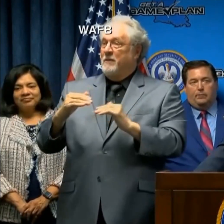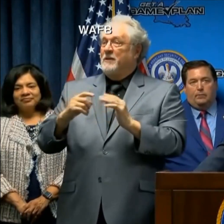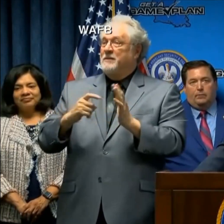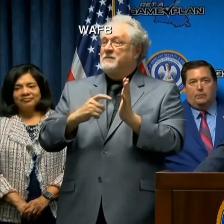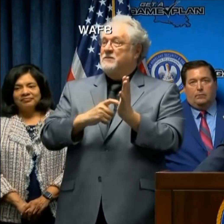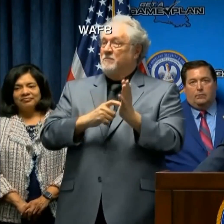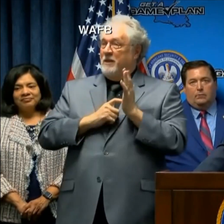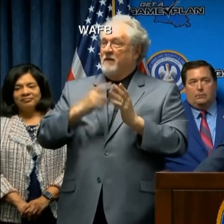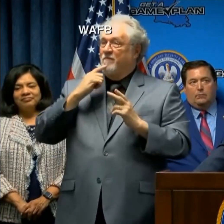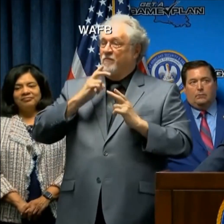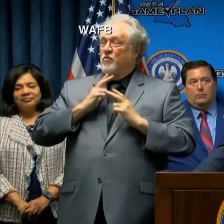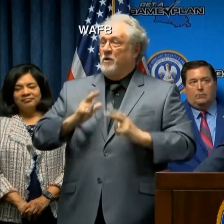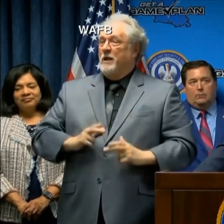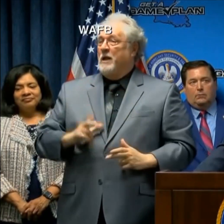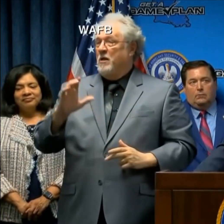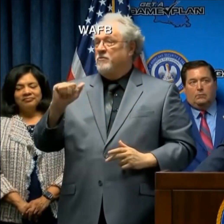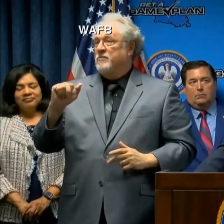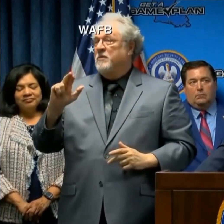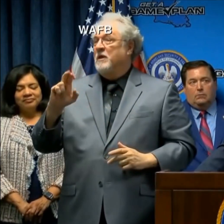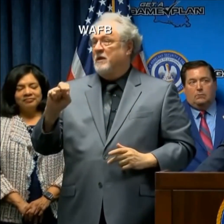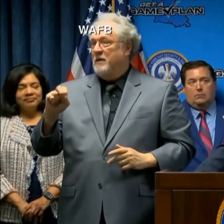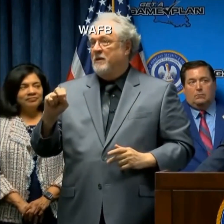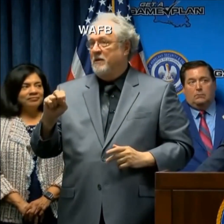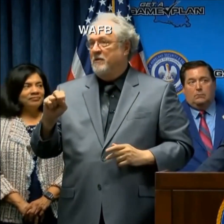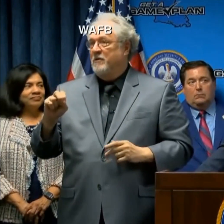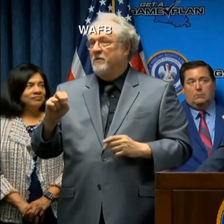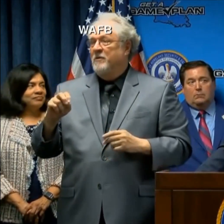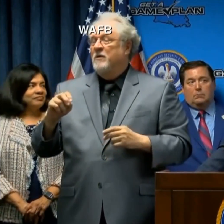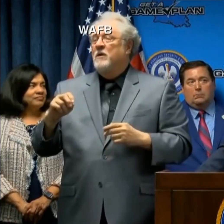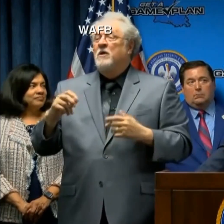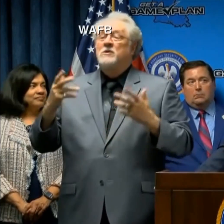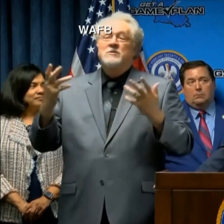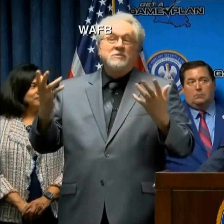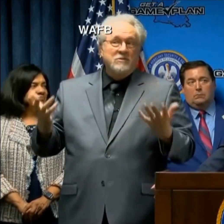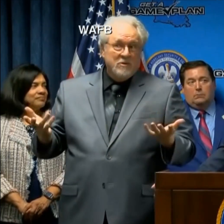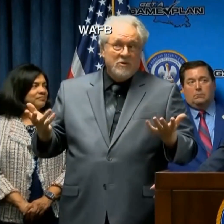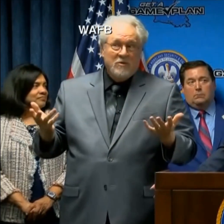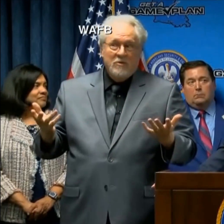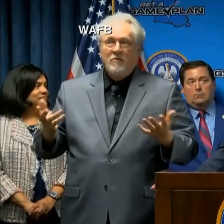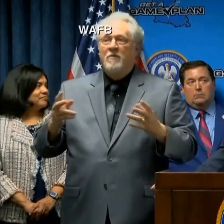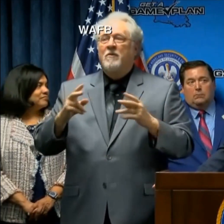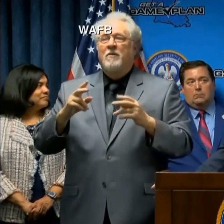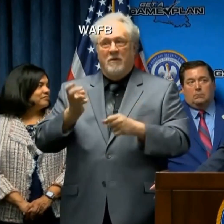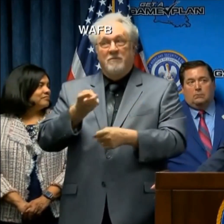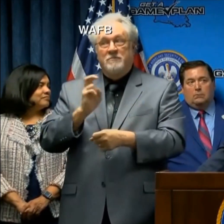health care providers and so it's if these are very very tough decisions to